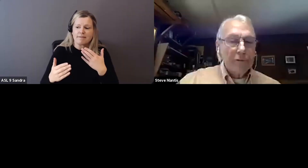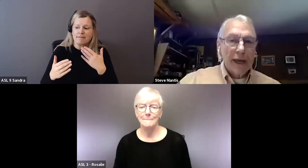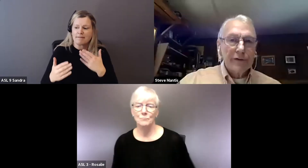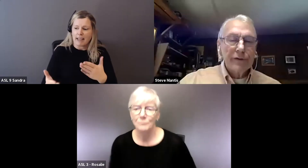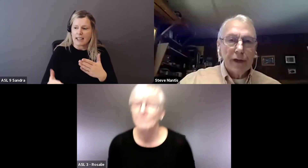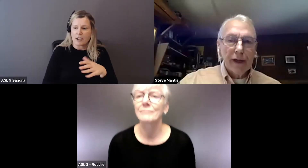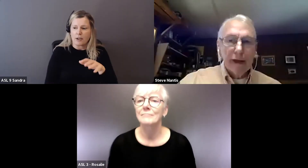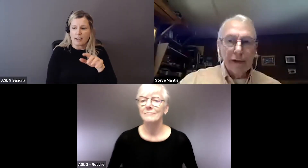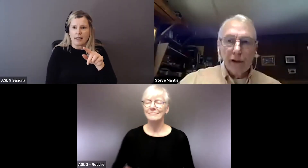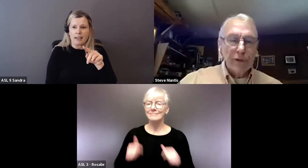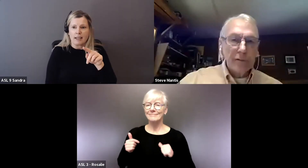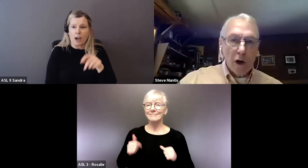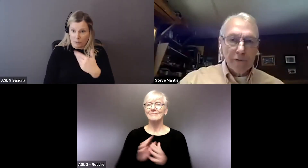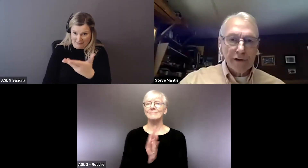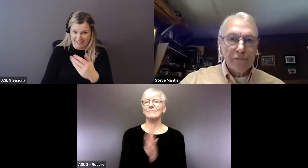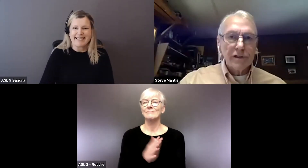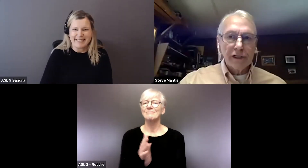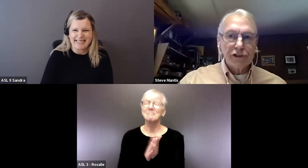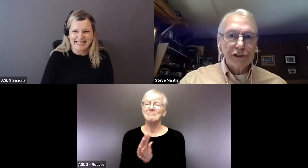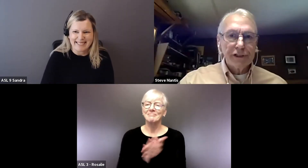Mantis and the moderator for our session today.